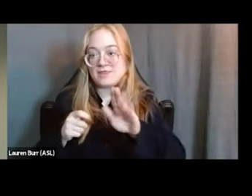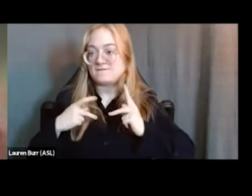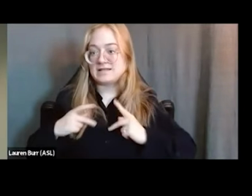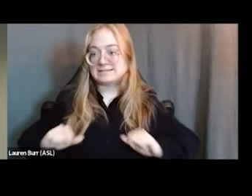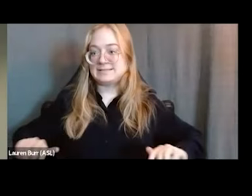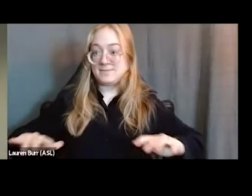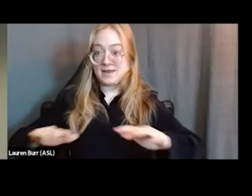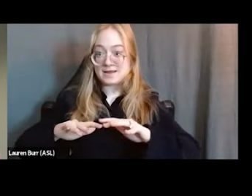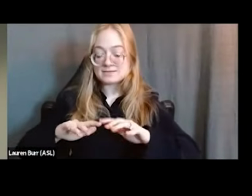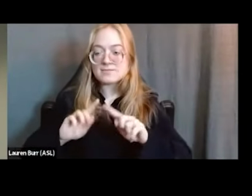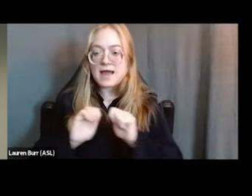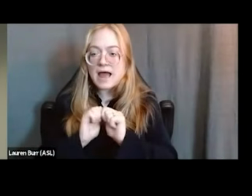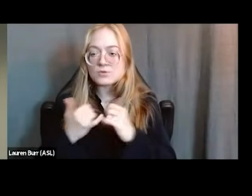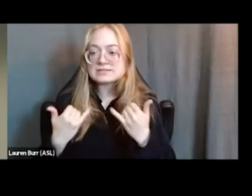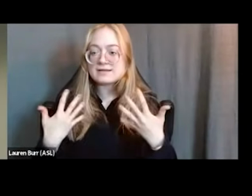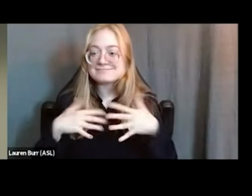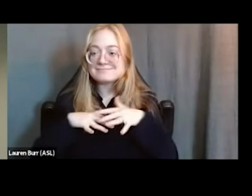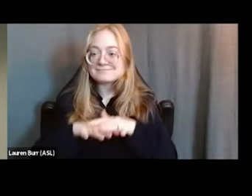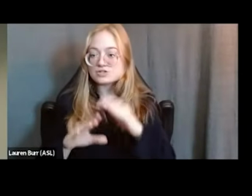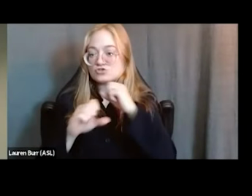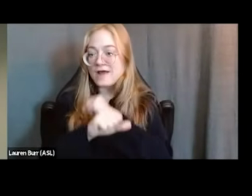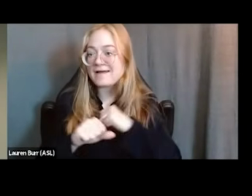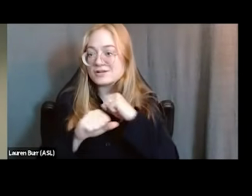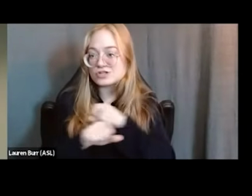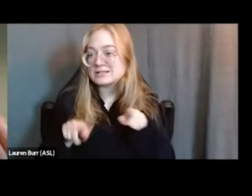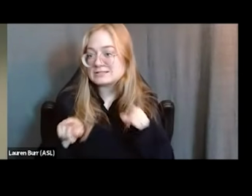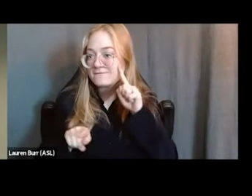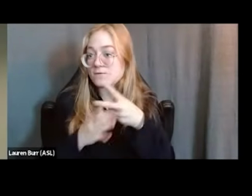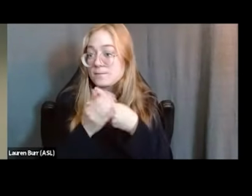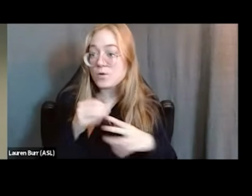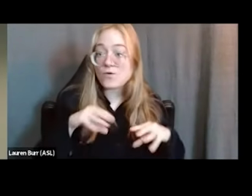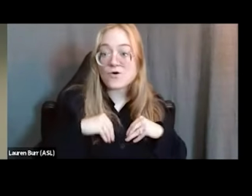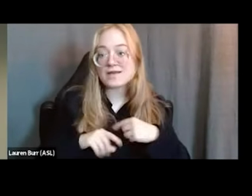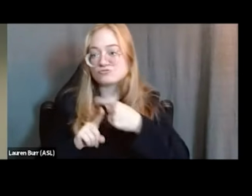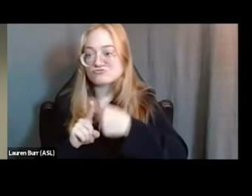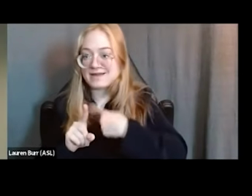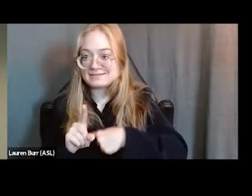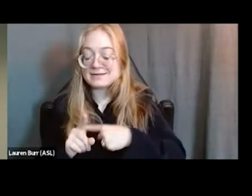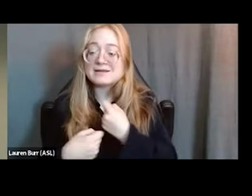but how do we still integrate some of those strategies in those spaces and really make sure that we're advocating for fair housing?